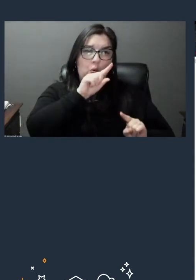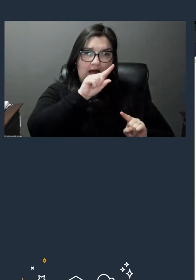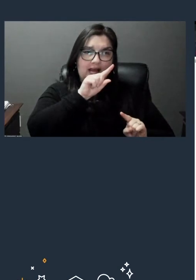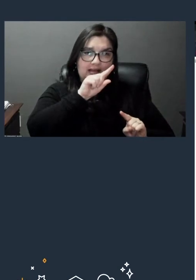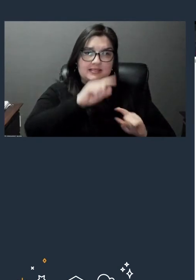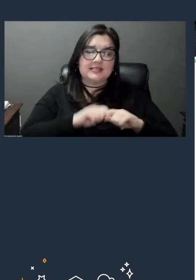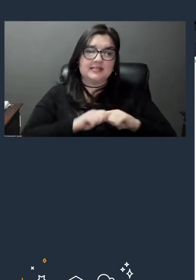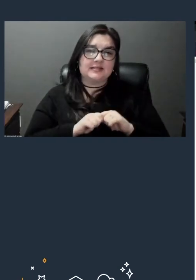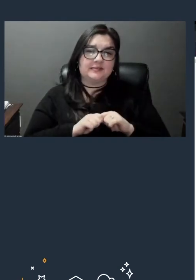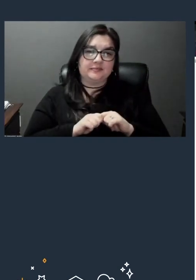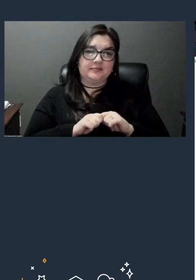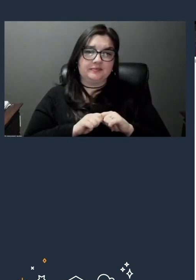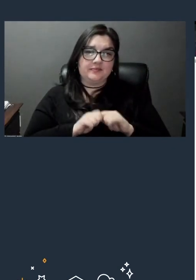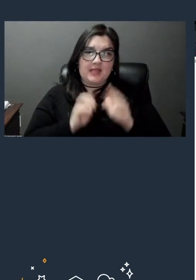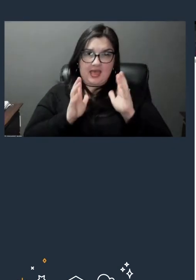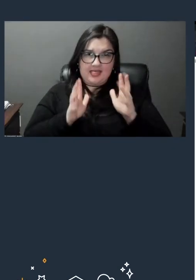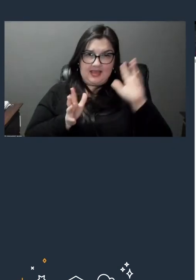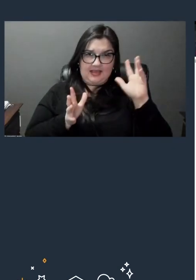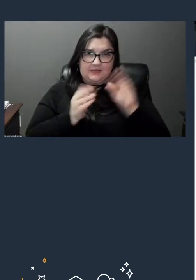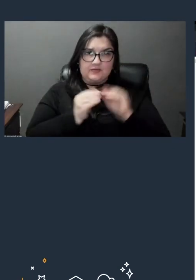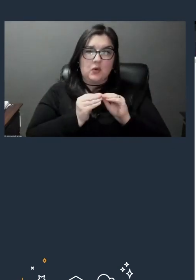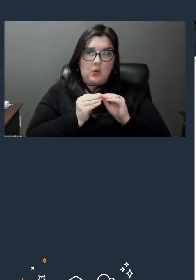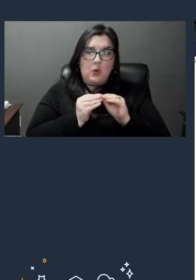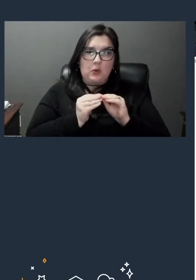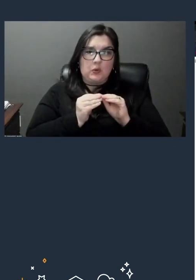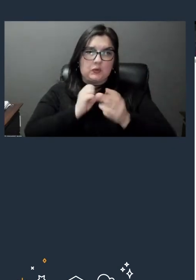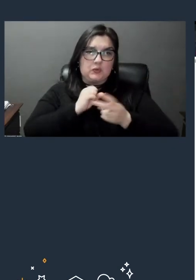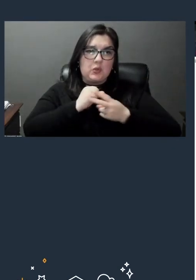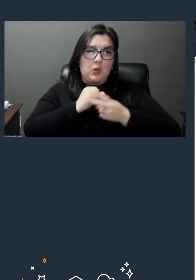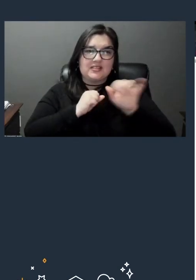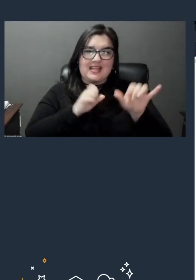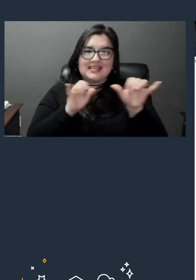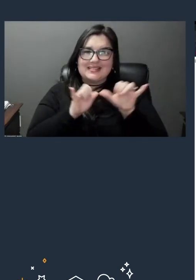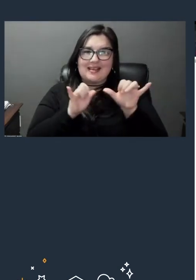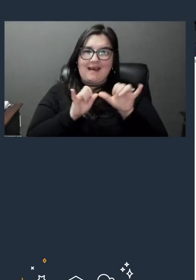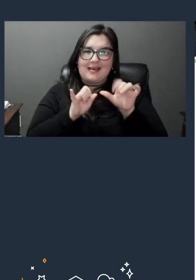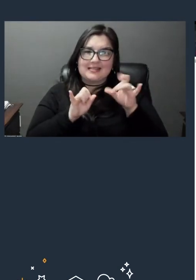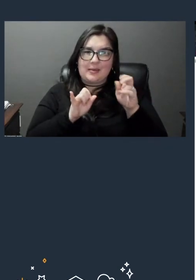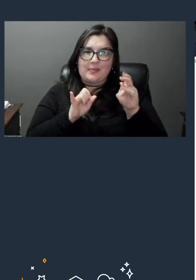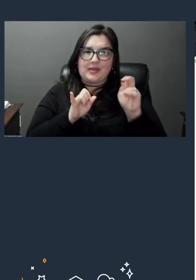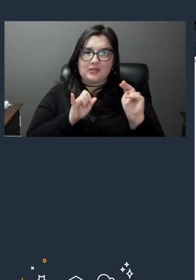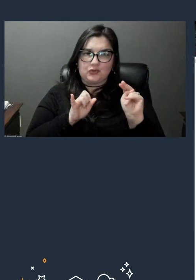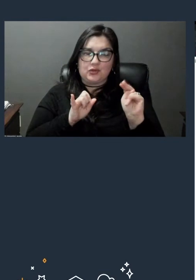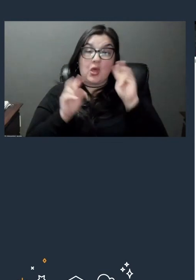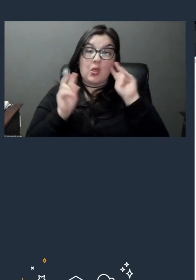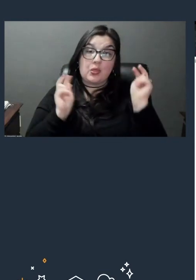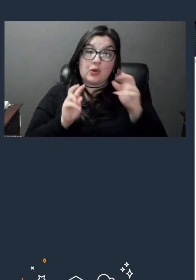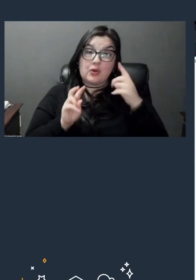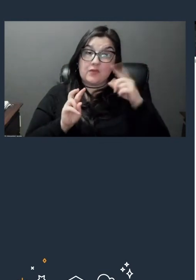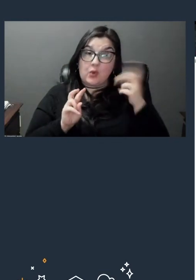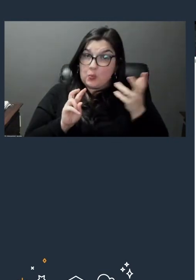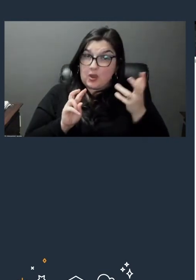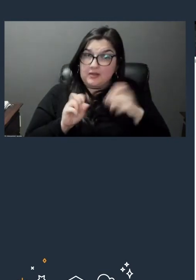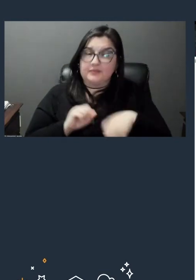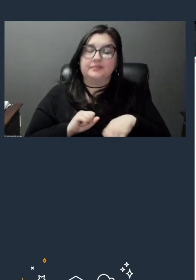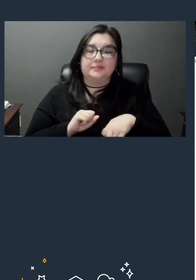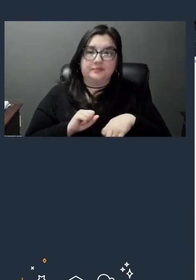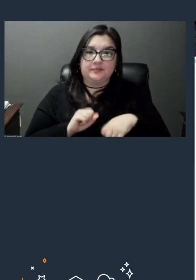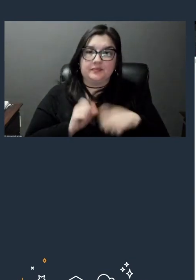and leave total storage as the size dimension. What we wanna look for in this analysis are buckets with large, non-current version byte